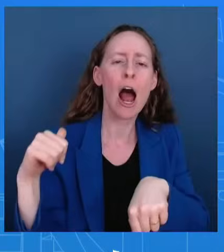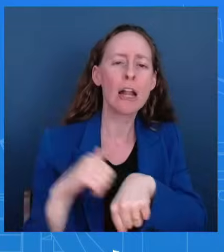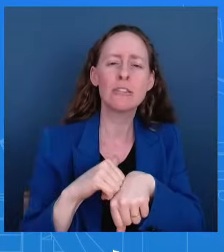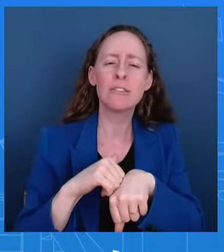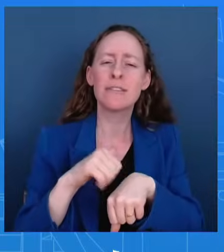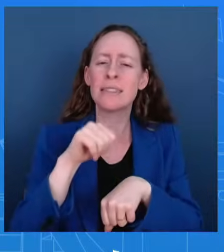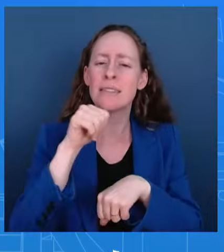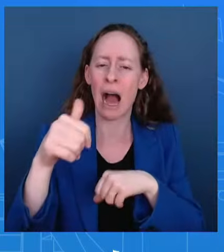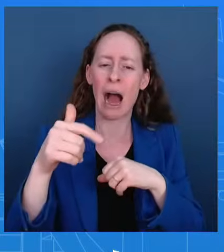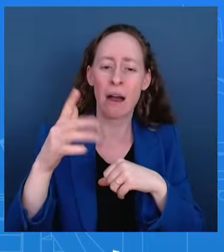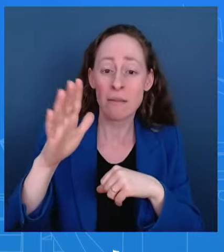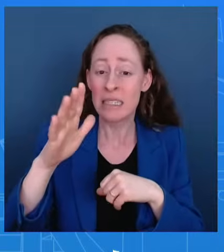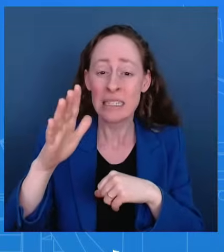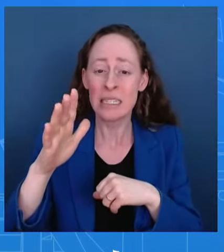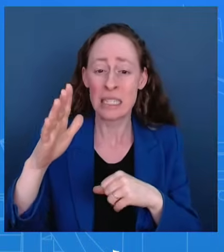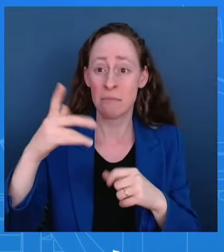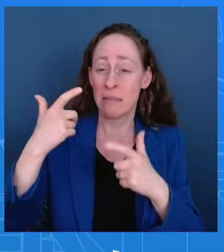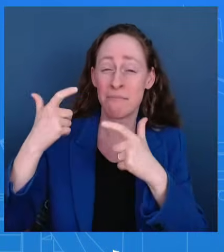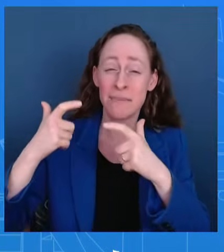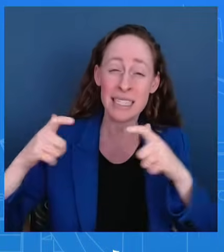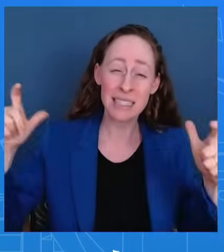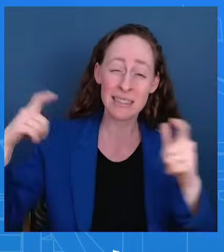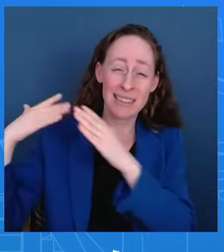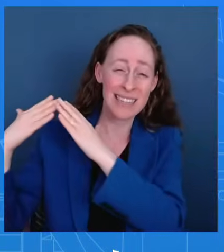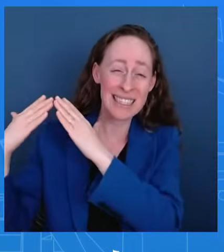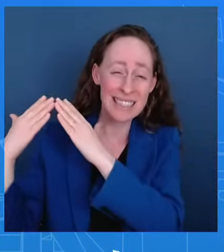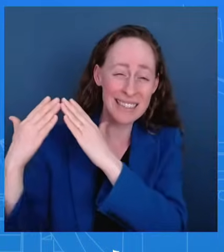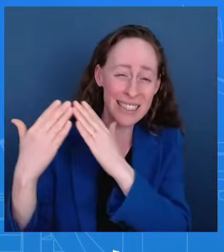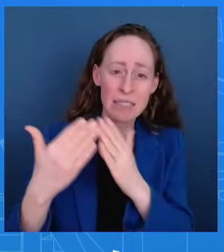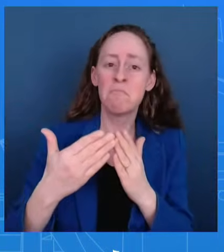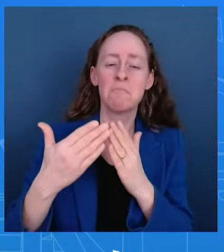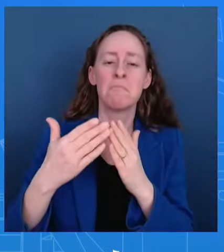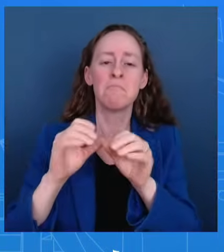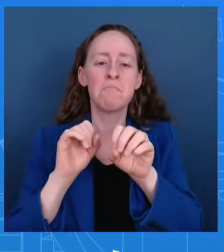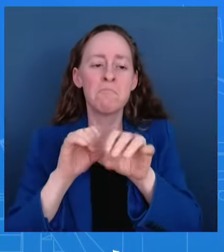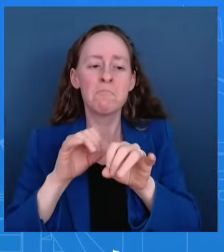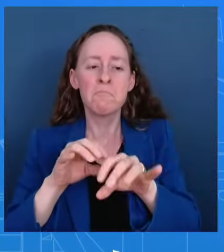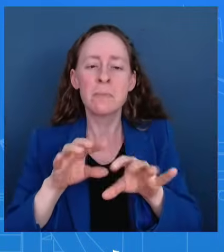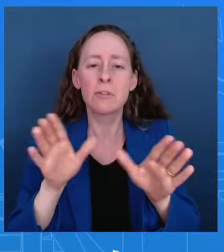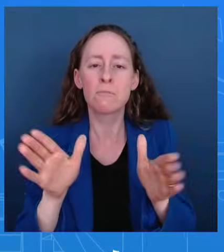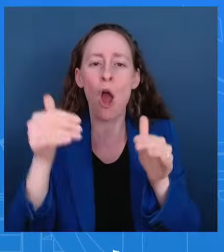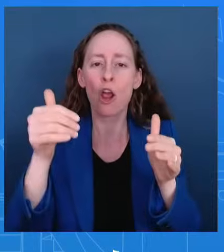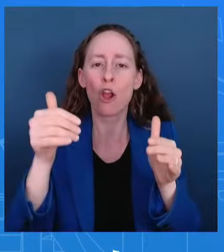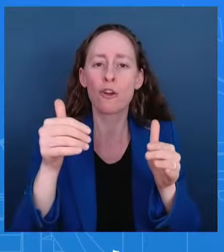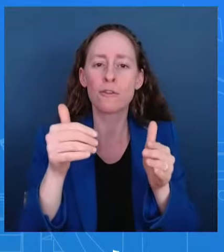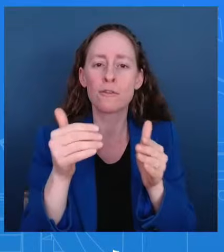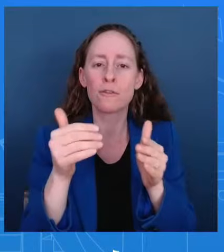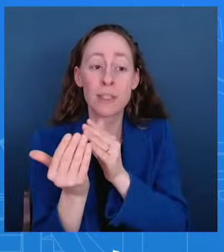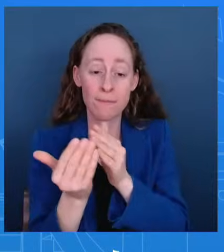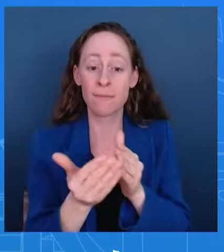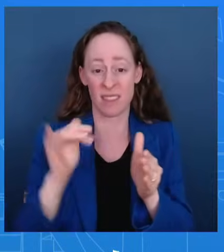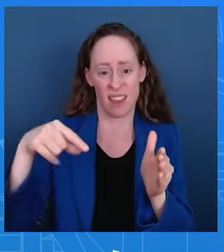put it on smaller U.S. Navy vessels. Those smaller U.S. Navy vessels will bring it into the pier and offload it so it can get onto trucks.